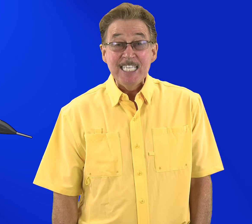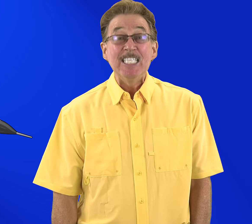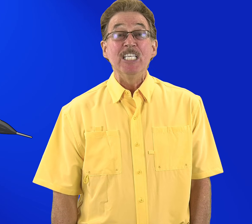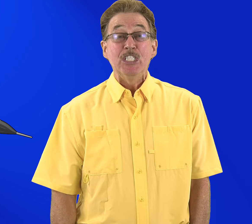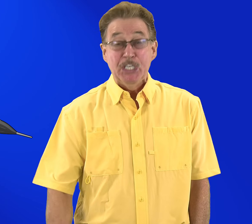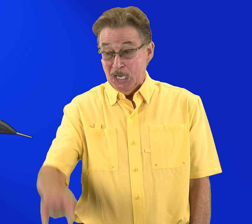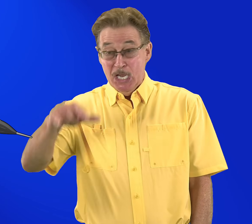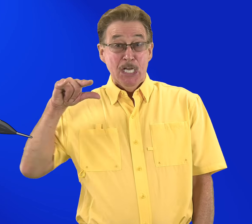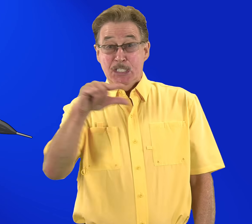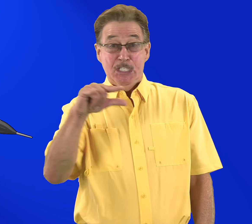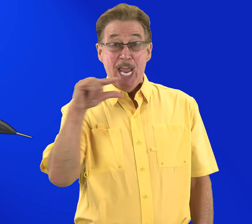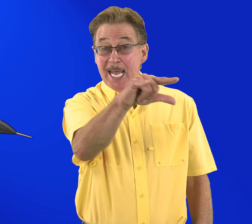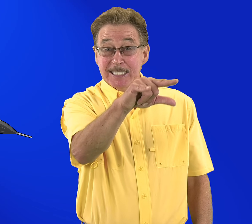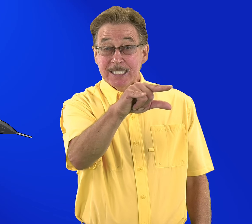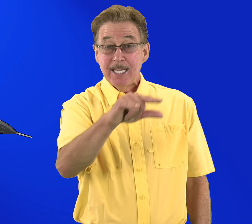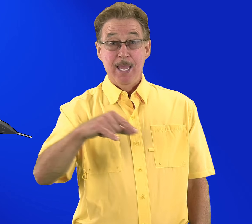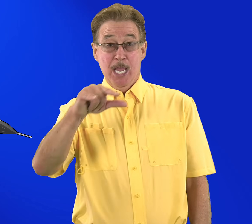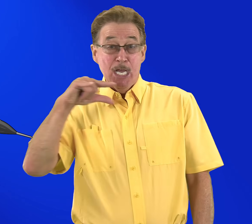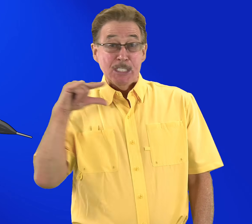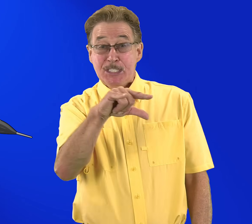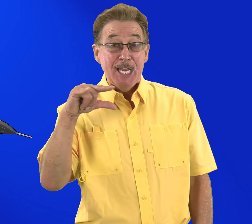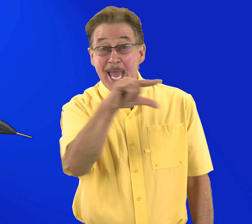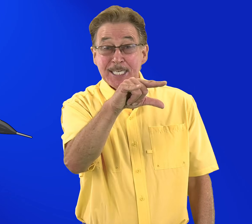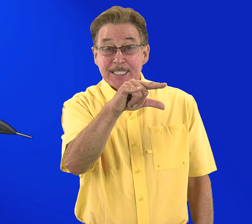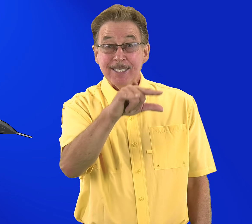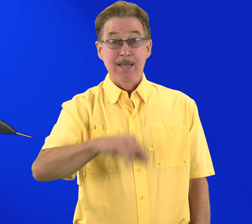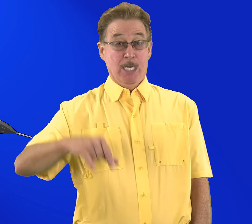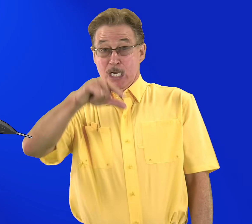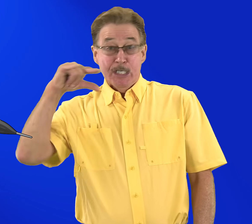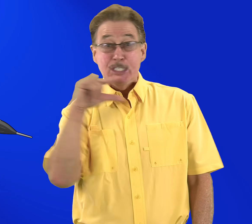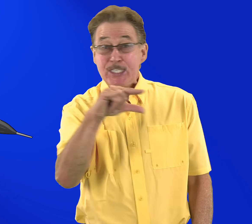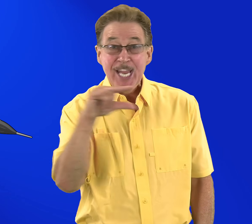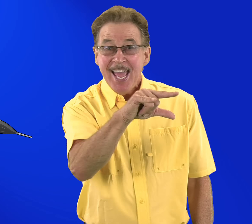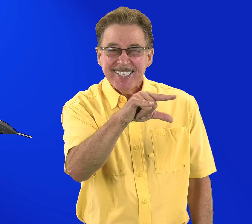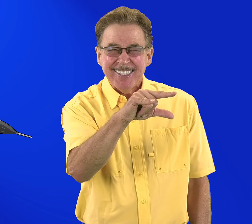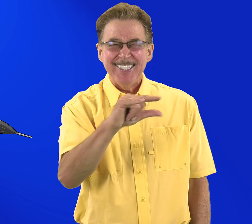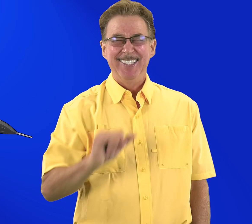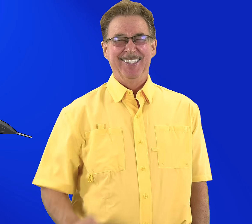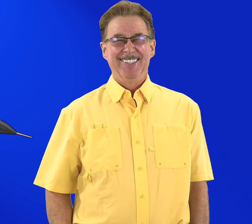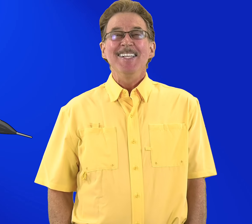J j says /j/ jet, jet, jet